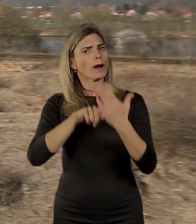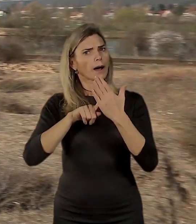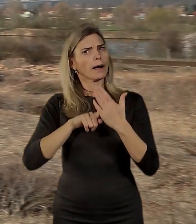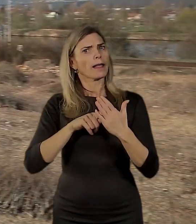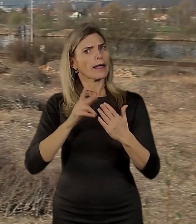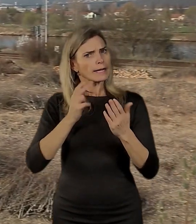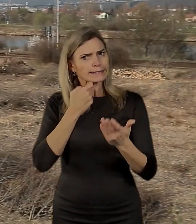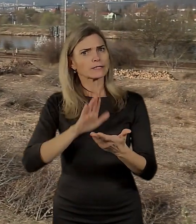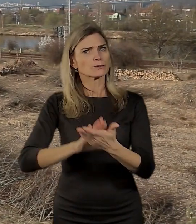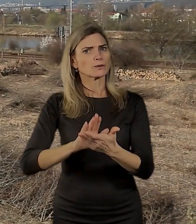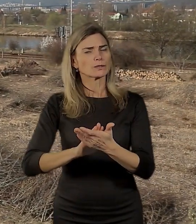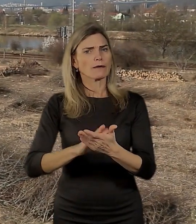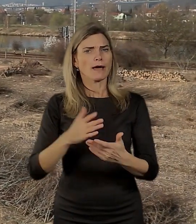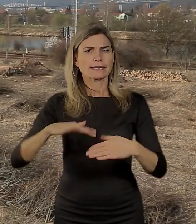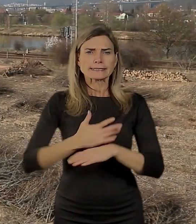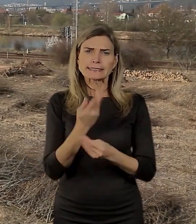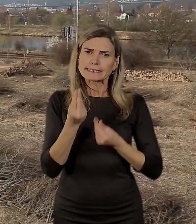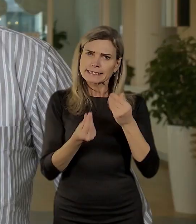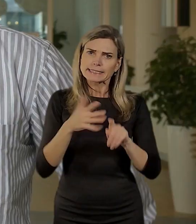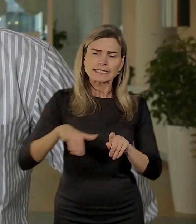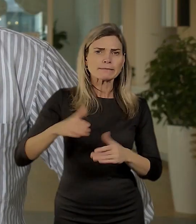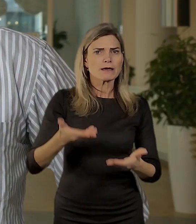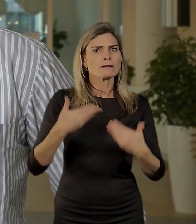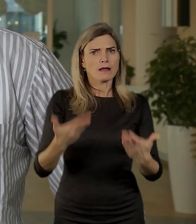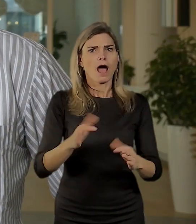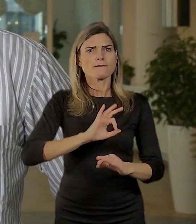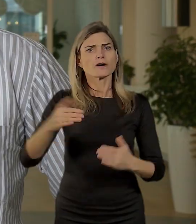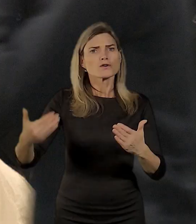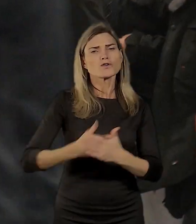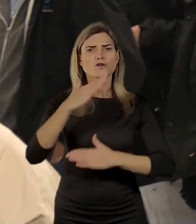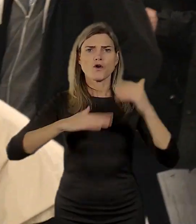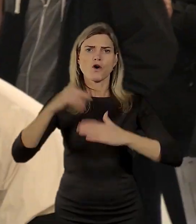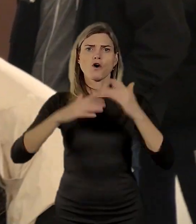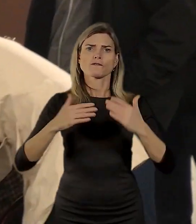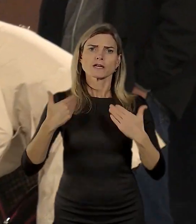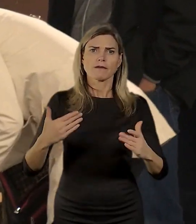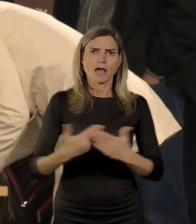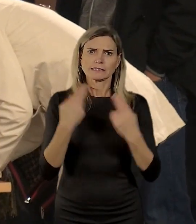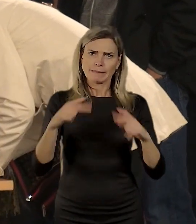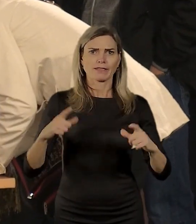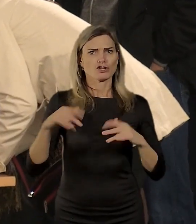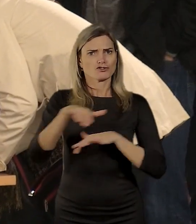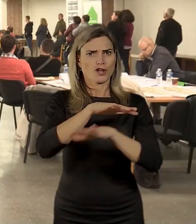in the form of public participation, i.e. active cooperation with local institutions and the public.